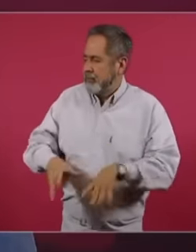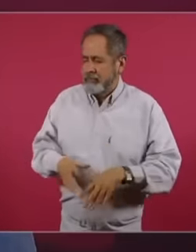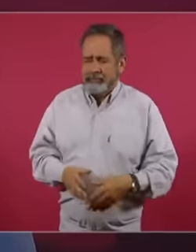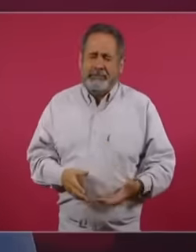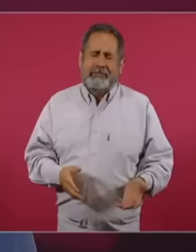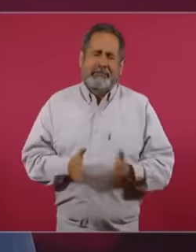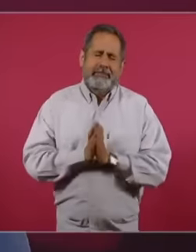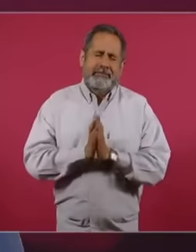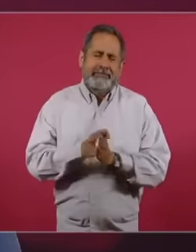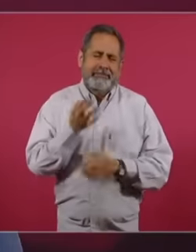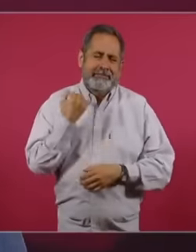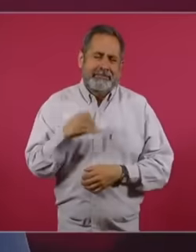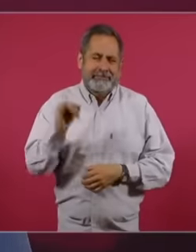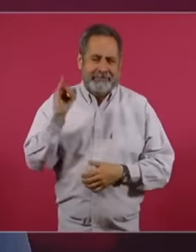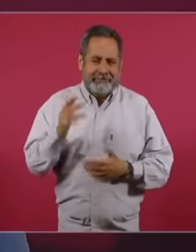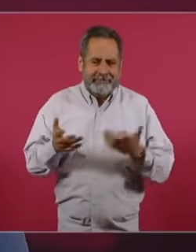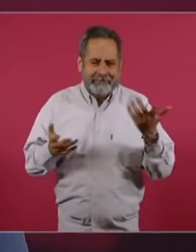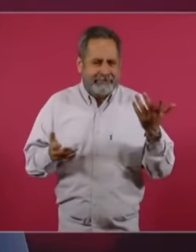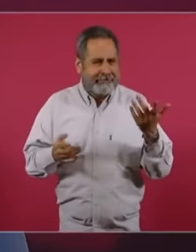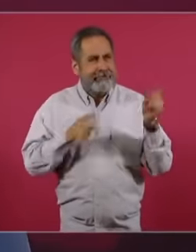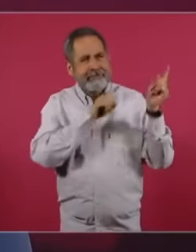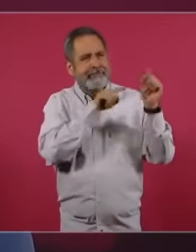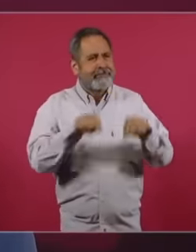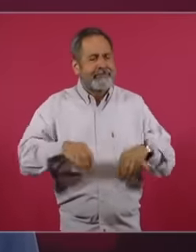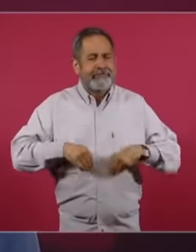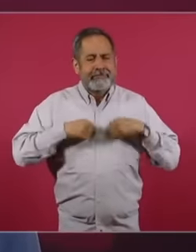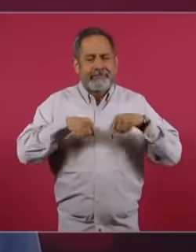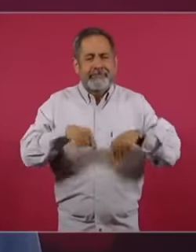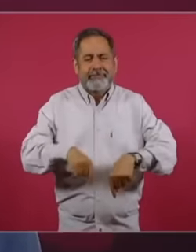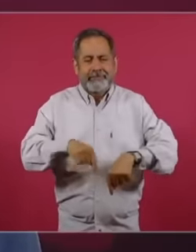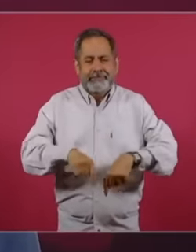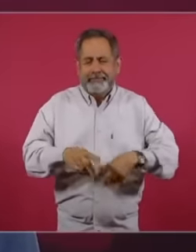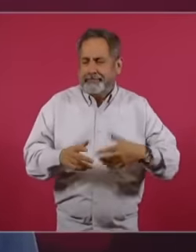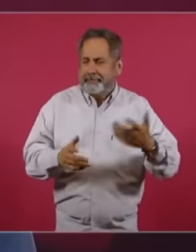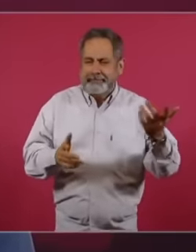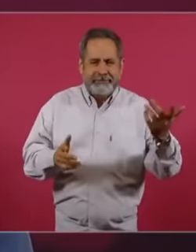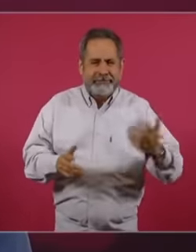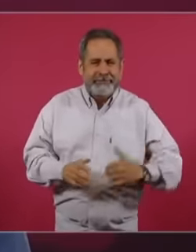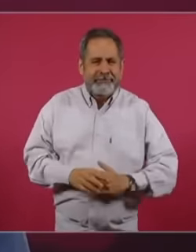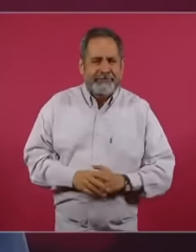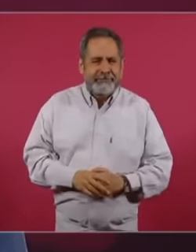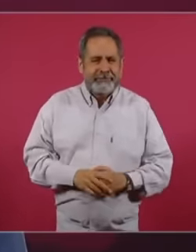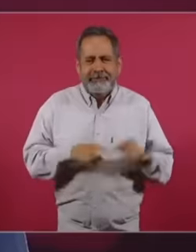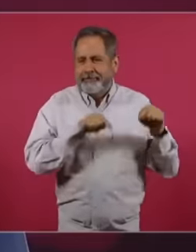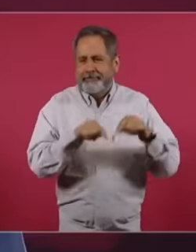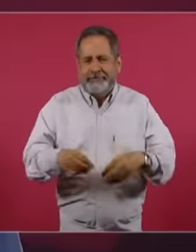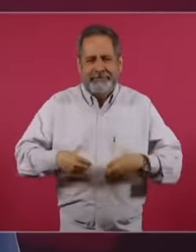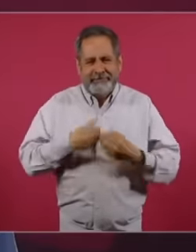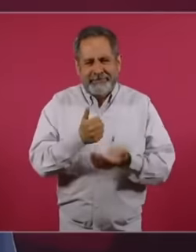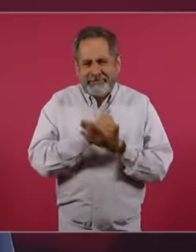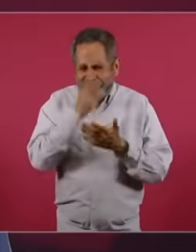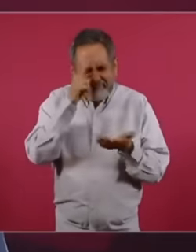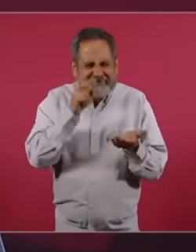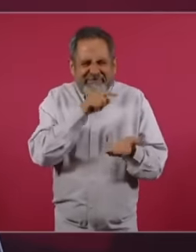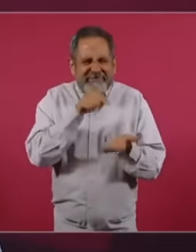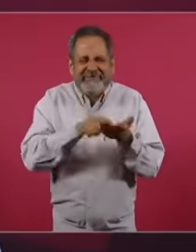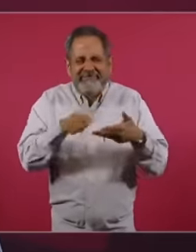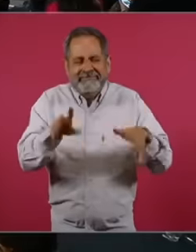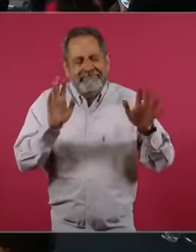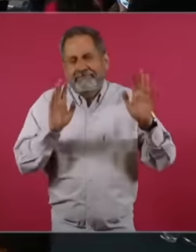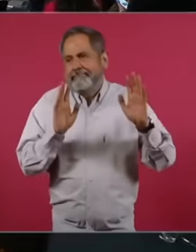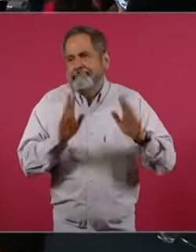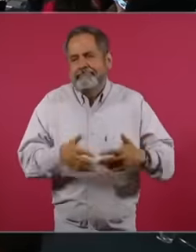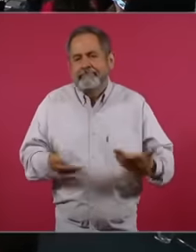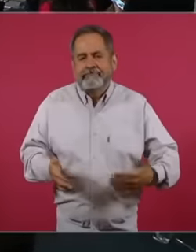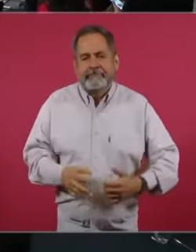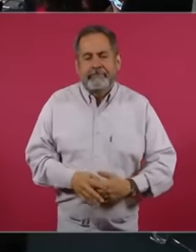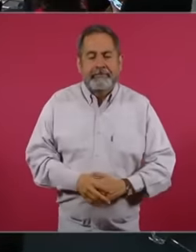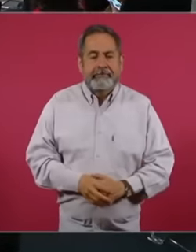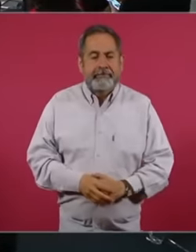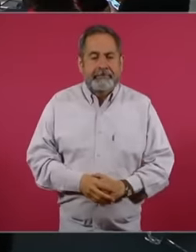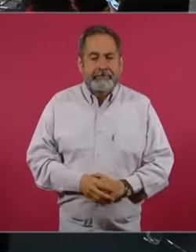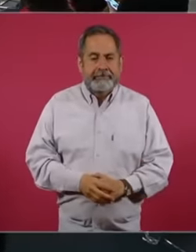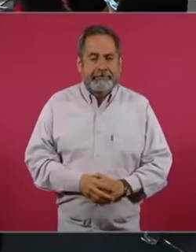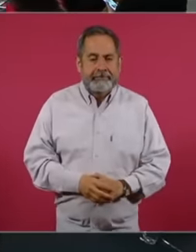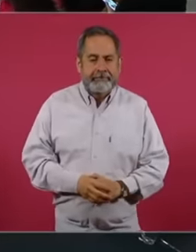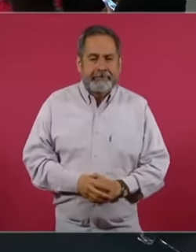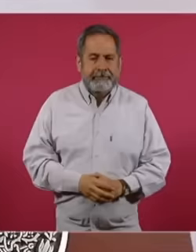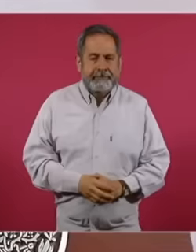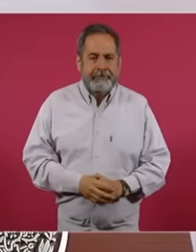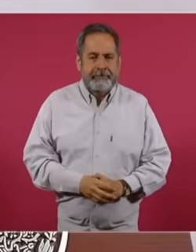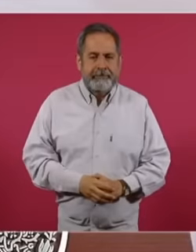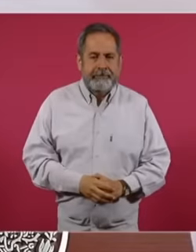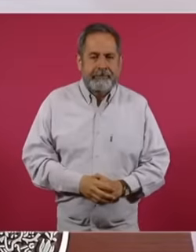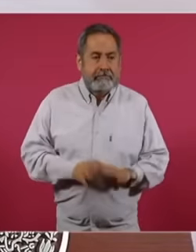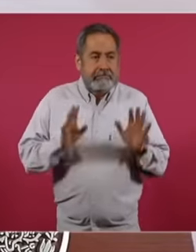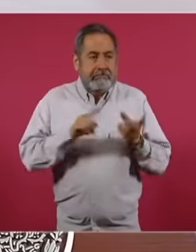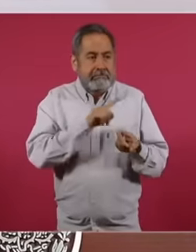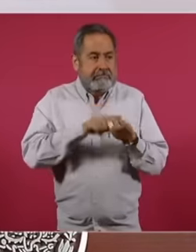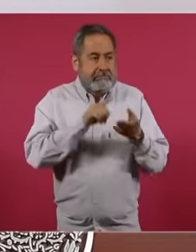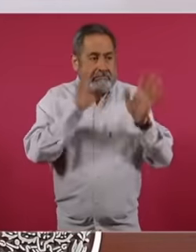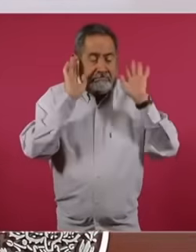or those who come to live in Mexico City or other places, well, where do they go because